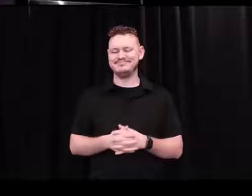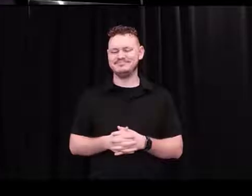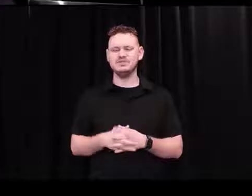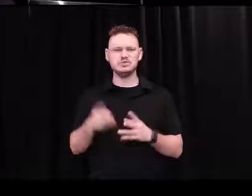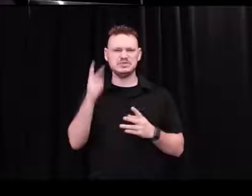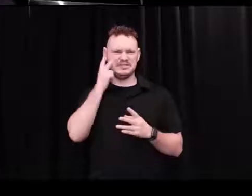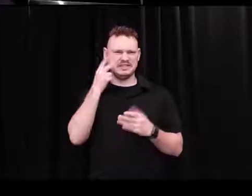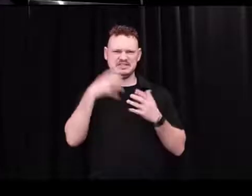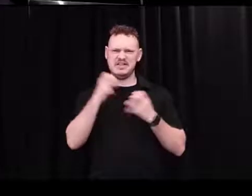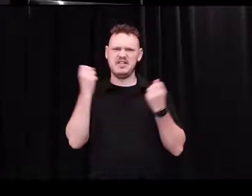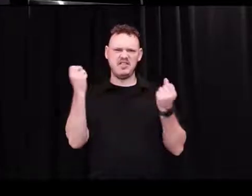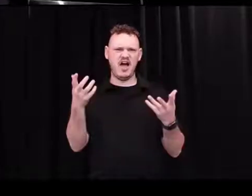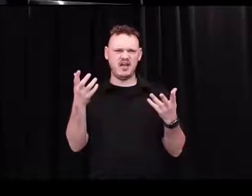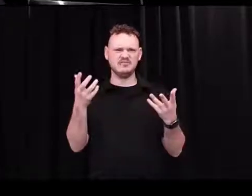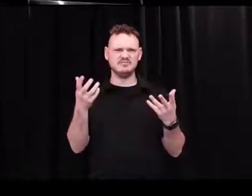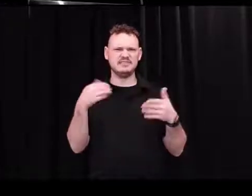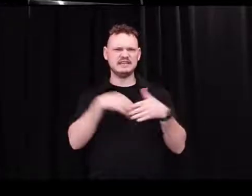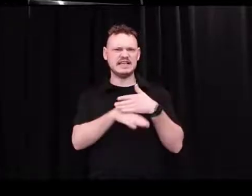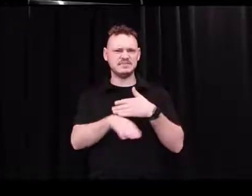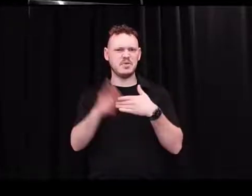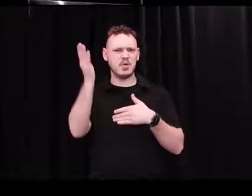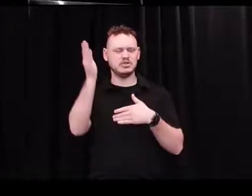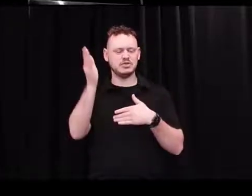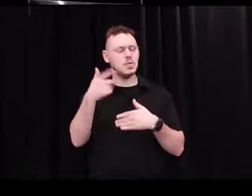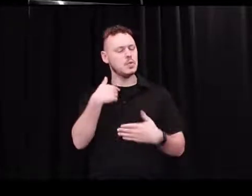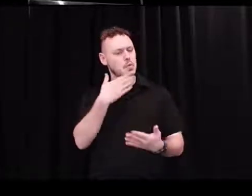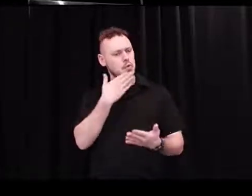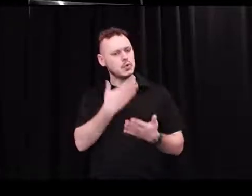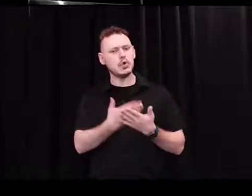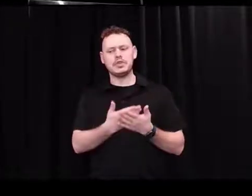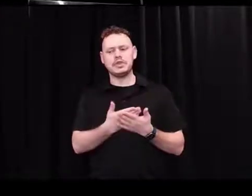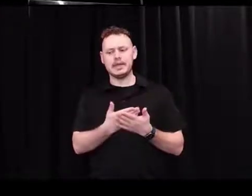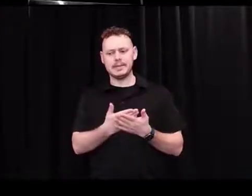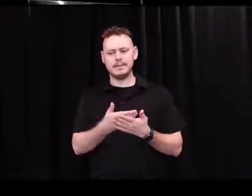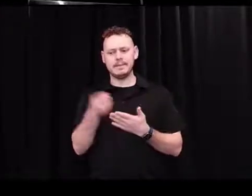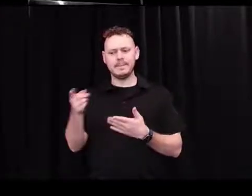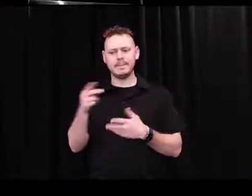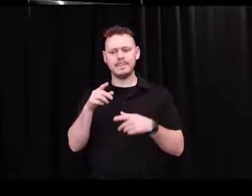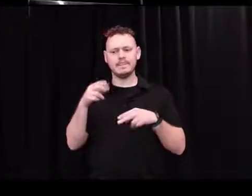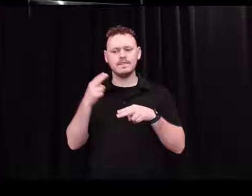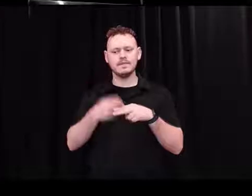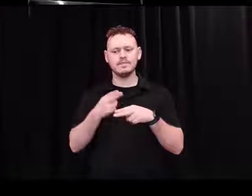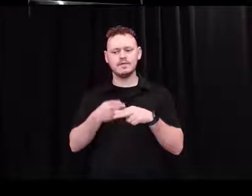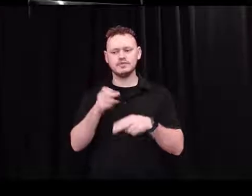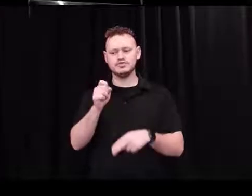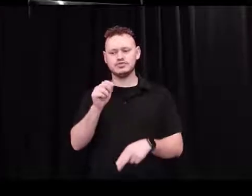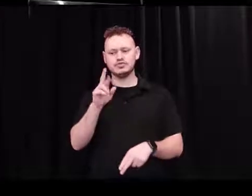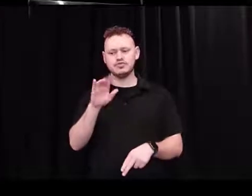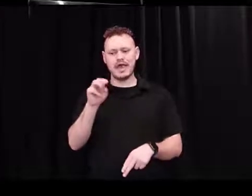presentations and people will tell you oh it's a good thing. This is called the stramp. The stramp